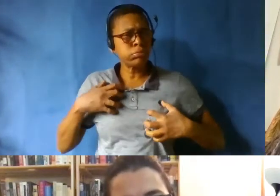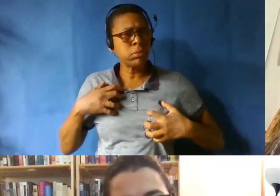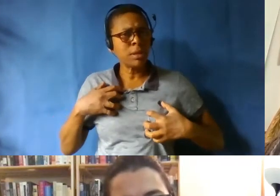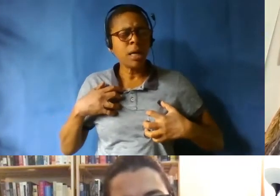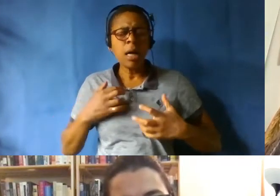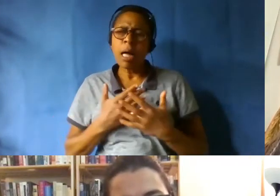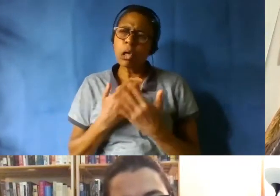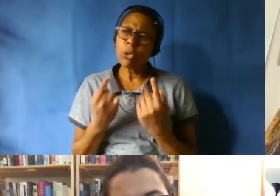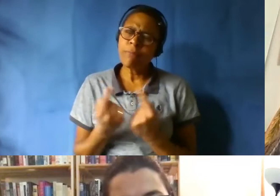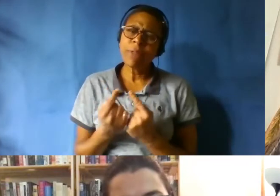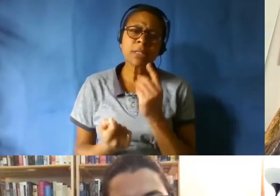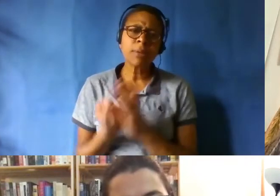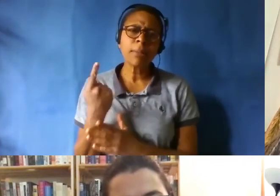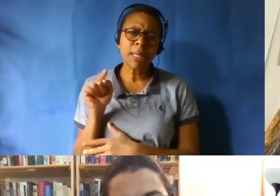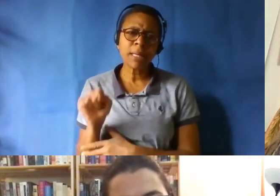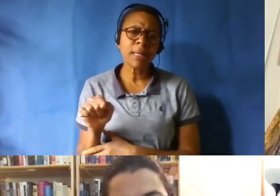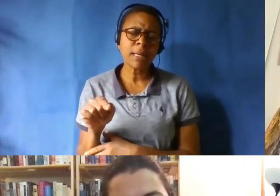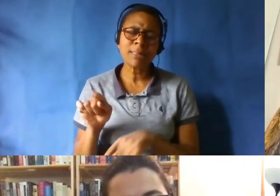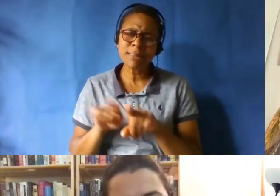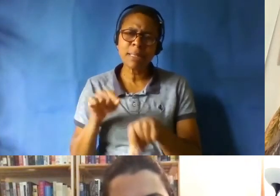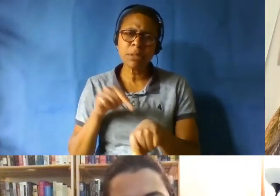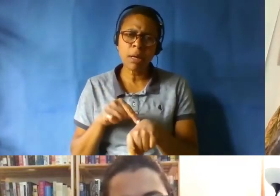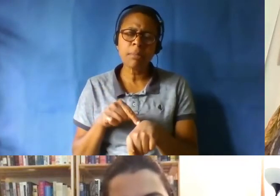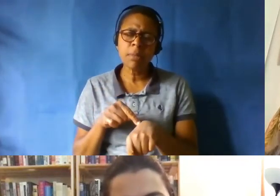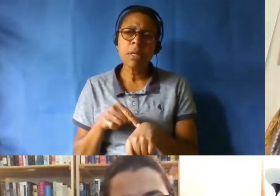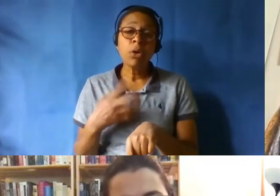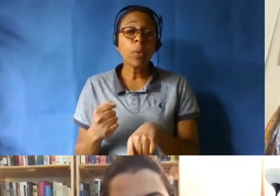anti-racist occupation that was led by Goldsmith's anti-racist action, GARA a